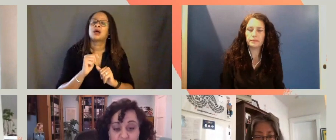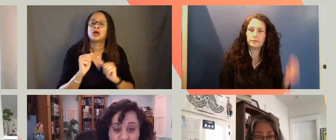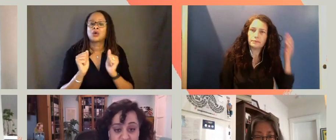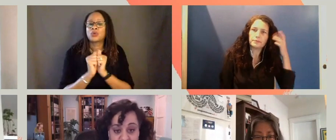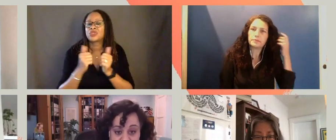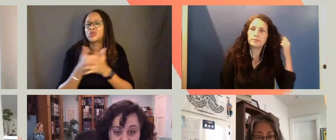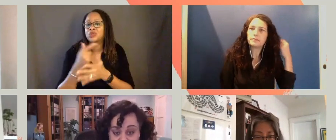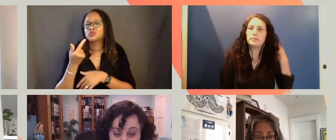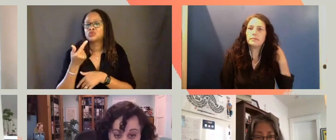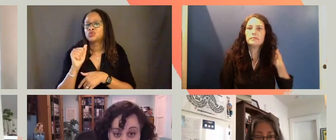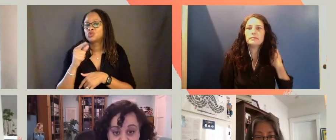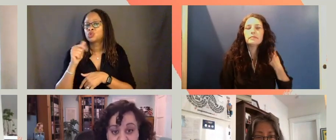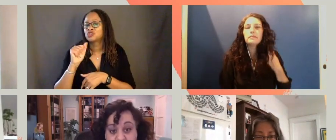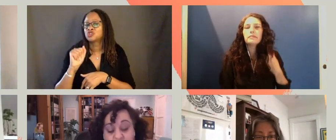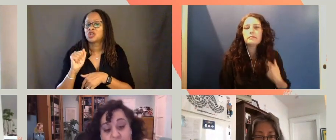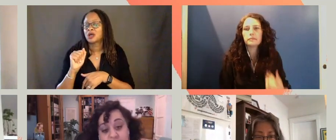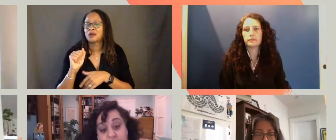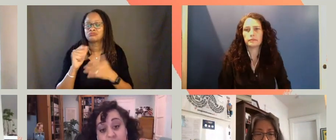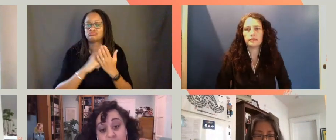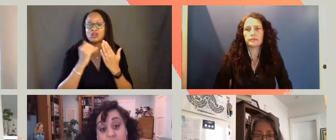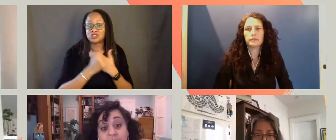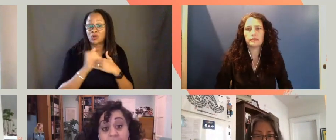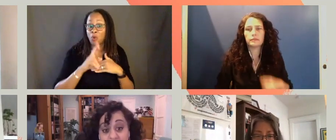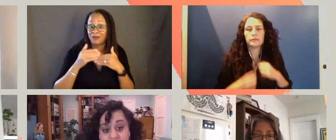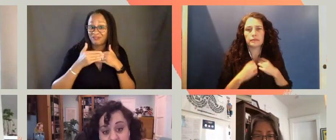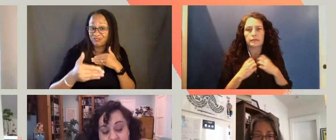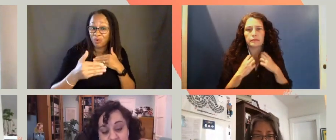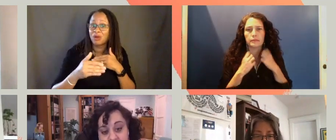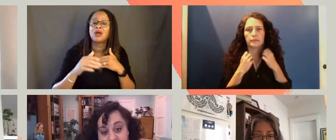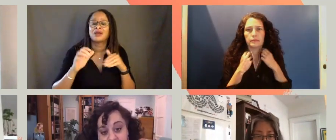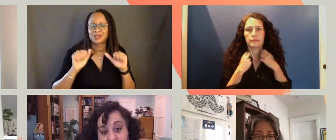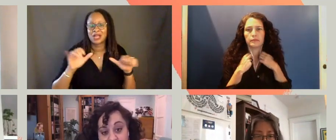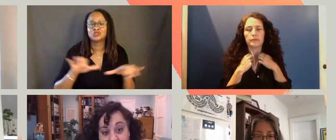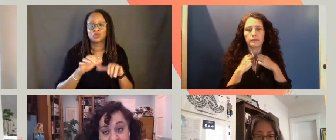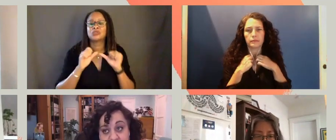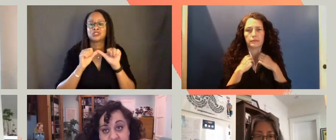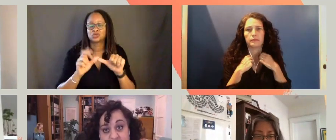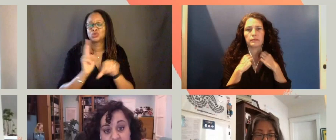or pushing the agenda of Meaghan Bay forward. What we can do is continue to use this